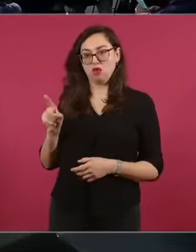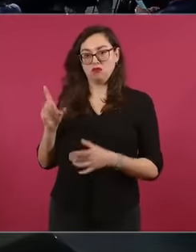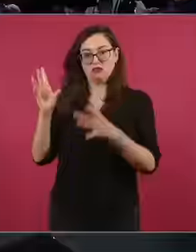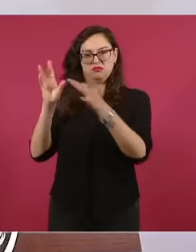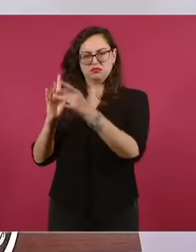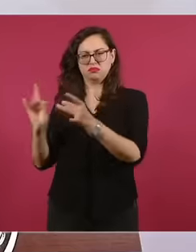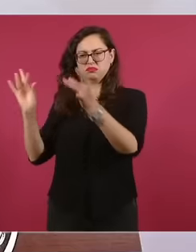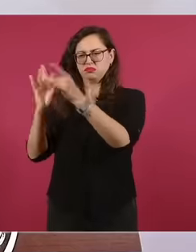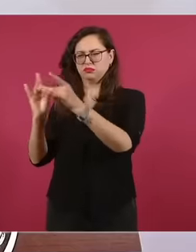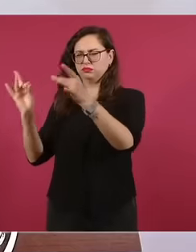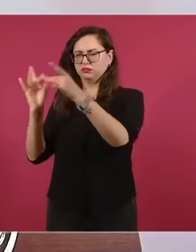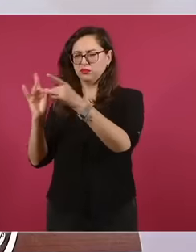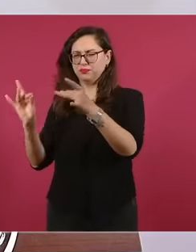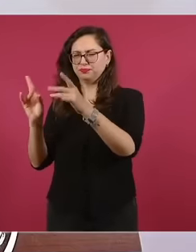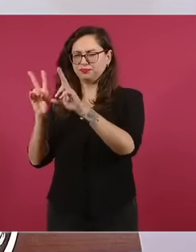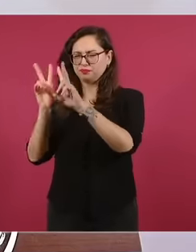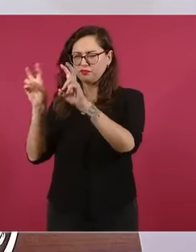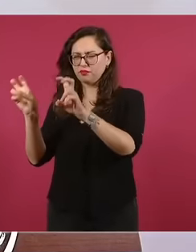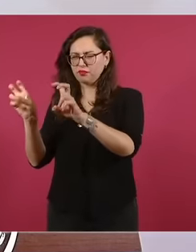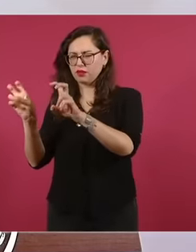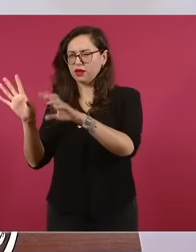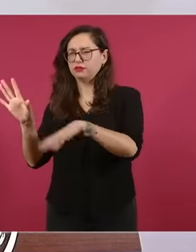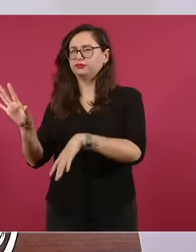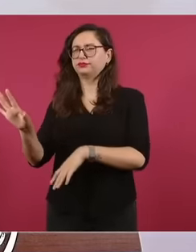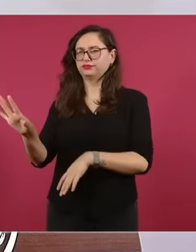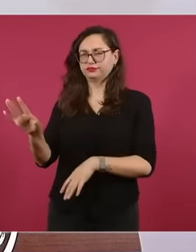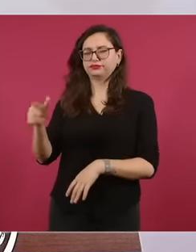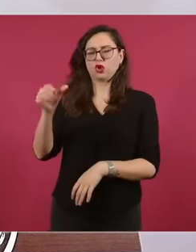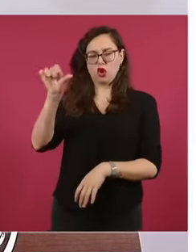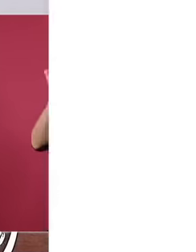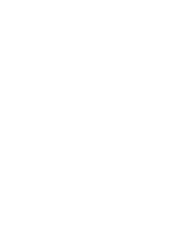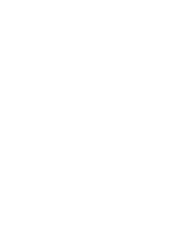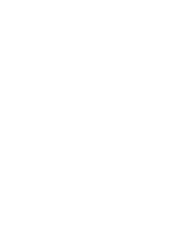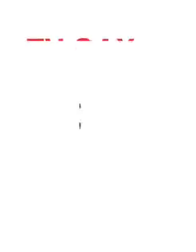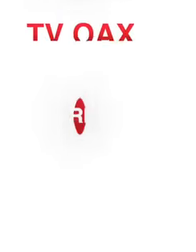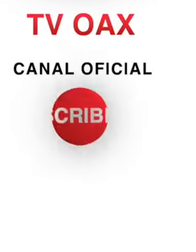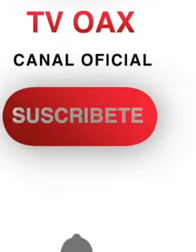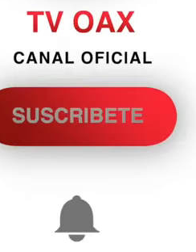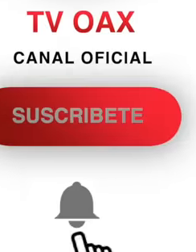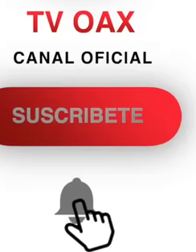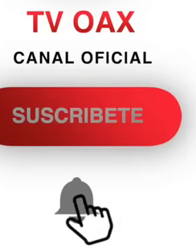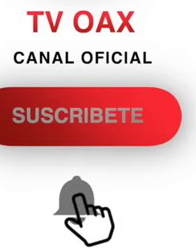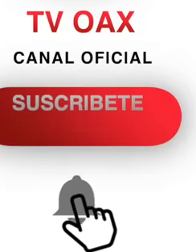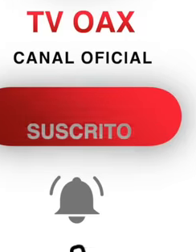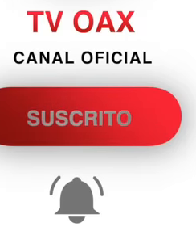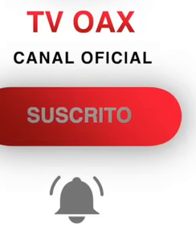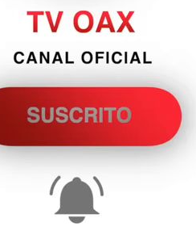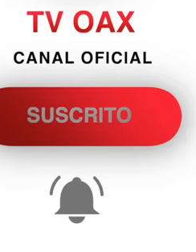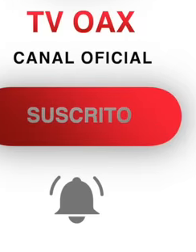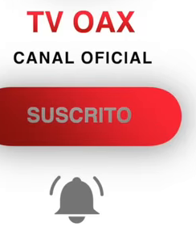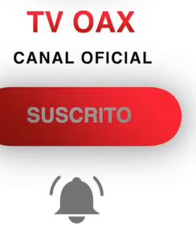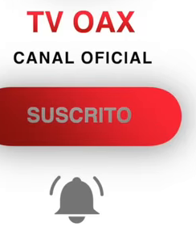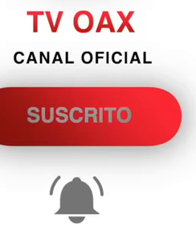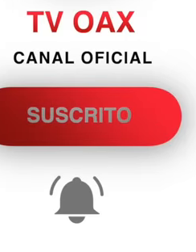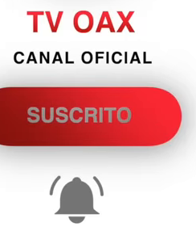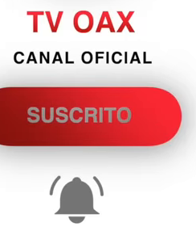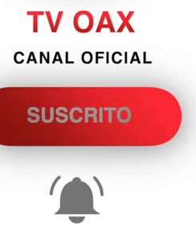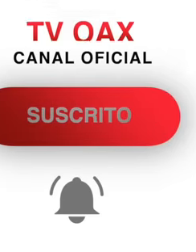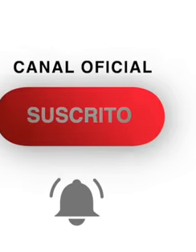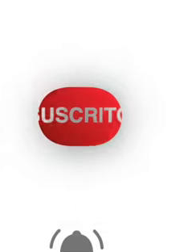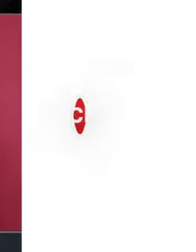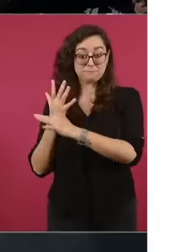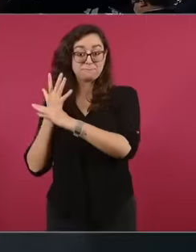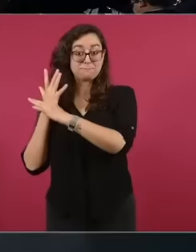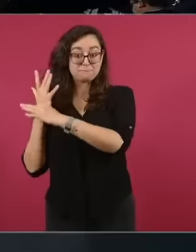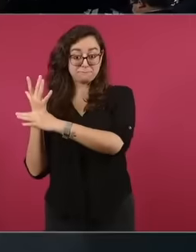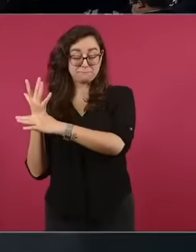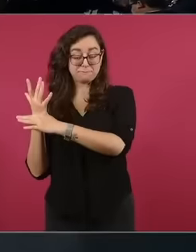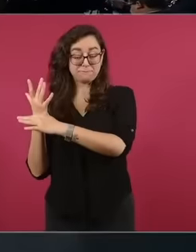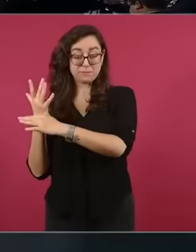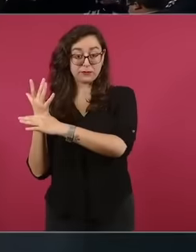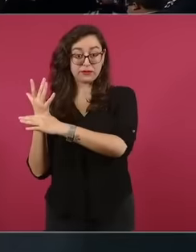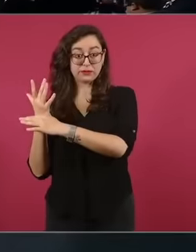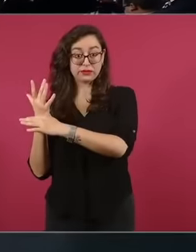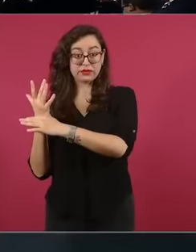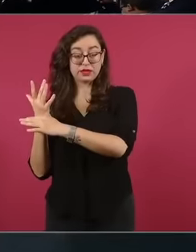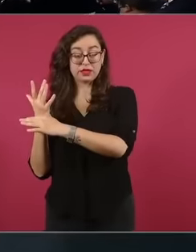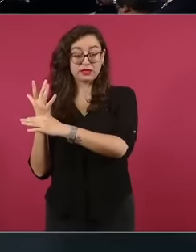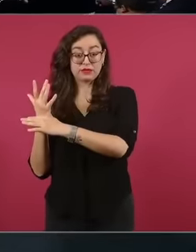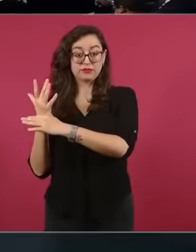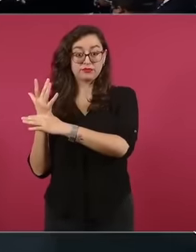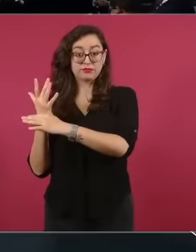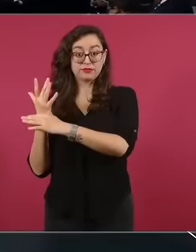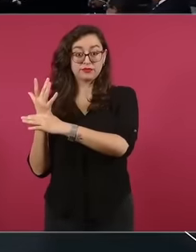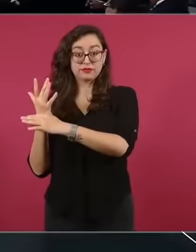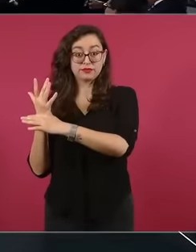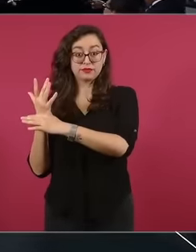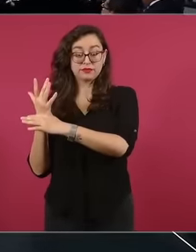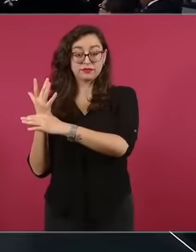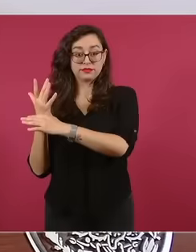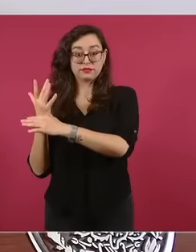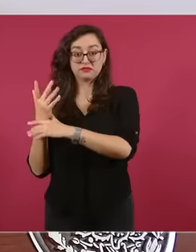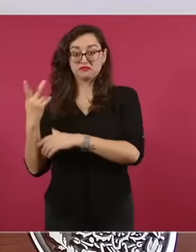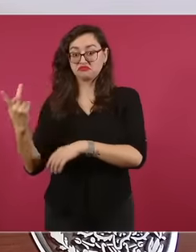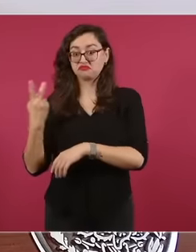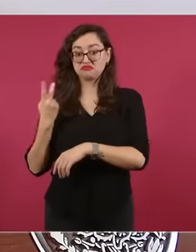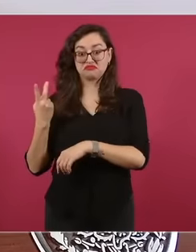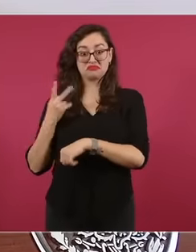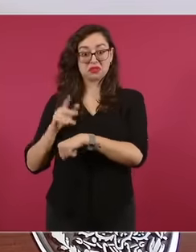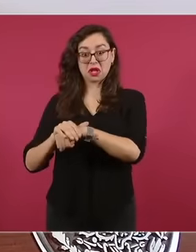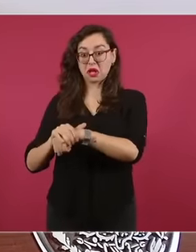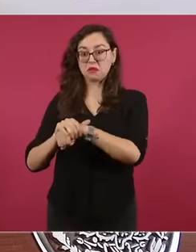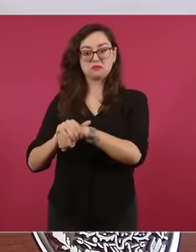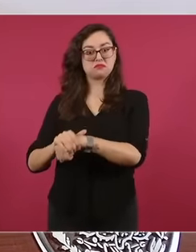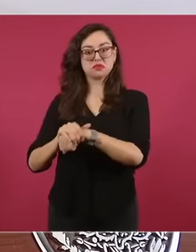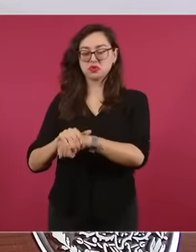gets it. It's because he talked about this one, I don't I was a friend of his,